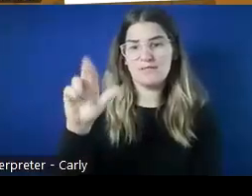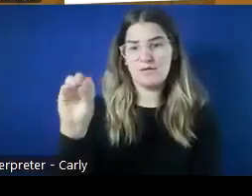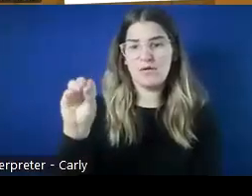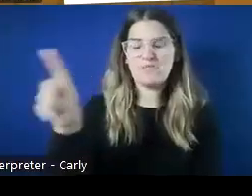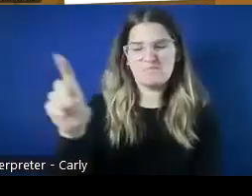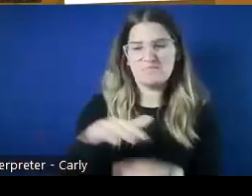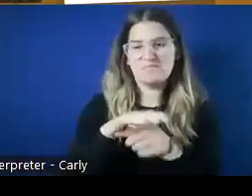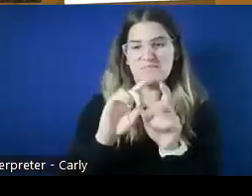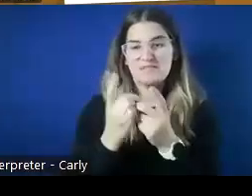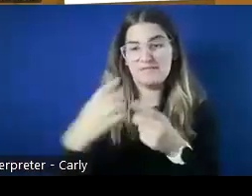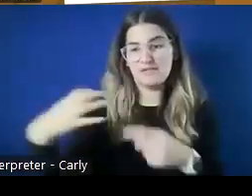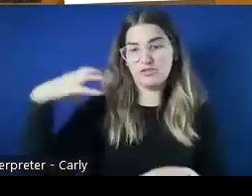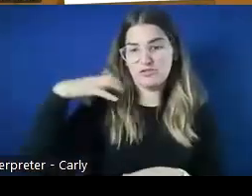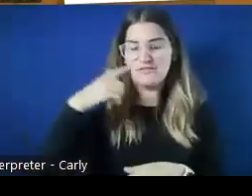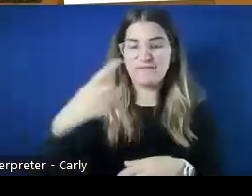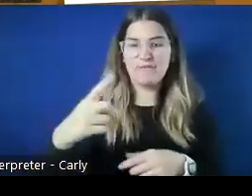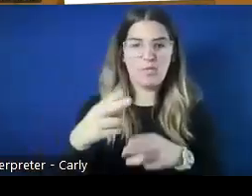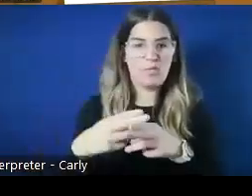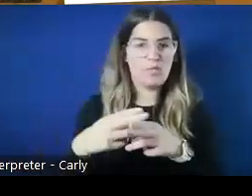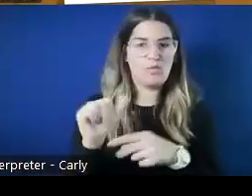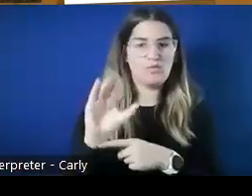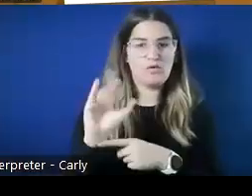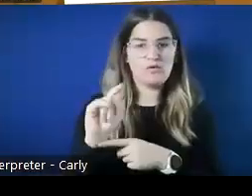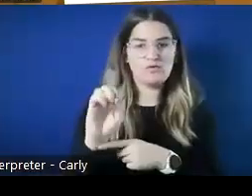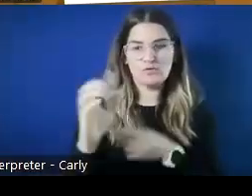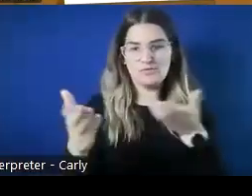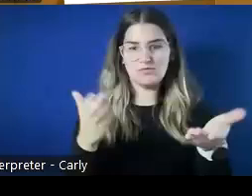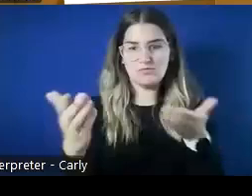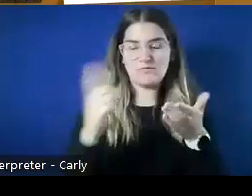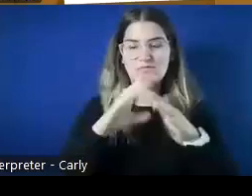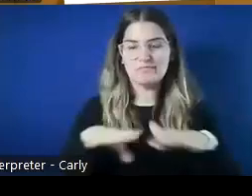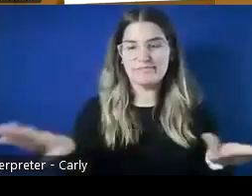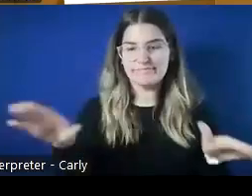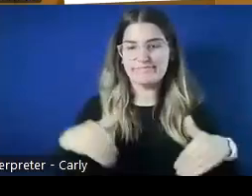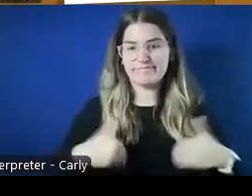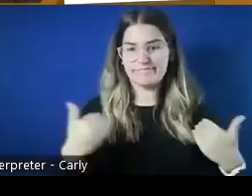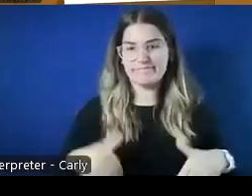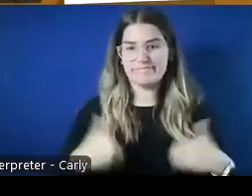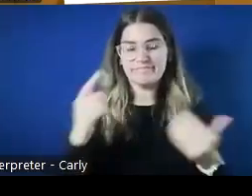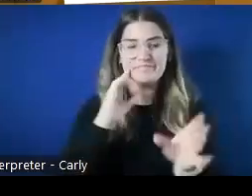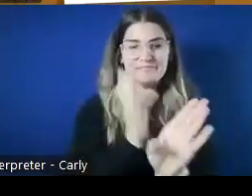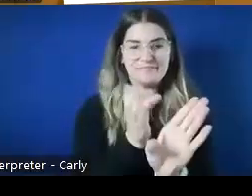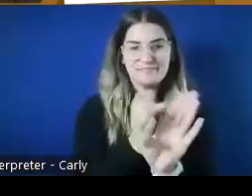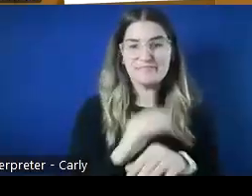for acute services in Child and Adolescent Psychiatry he comes to us as a political